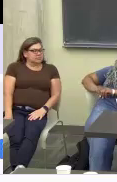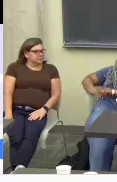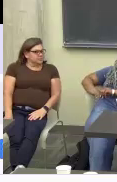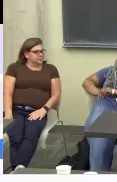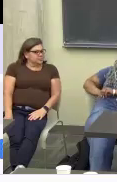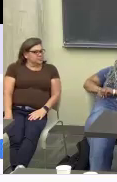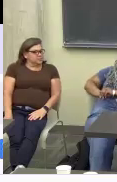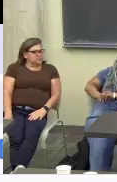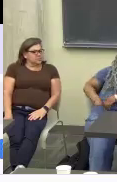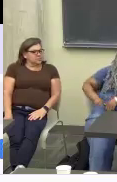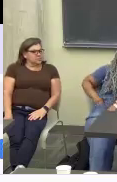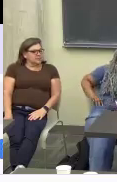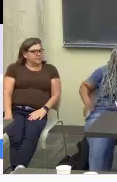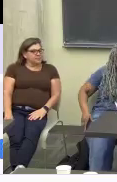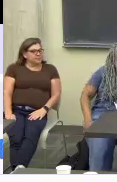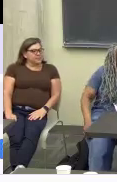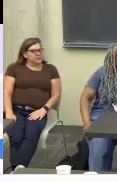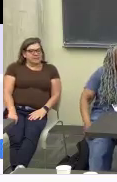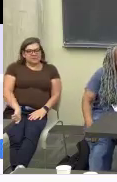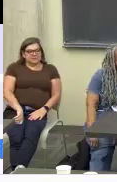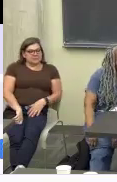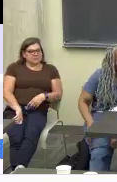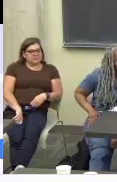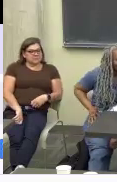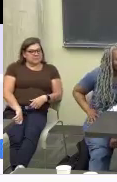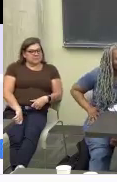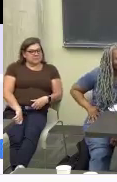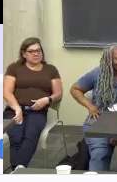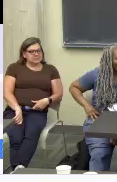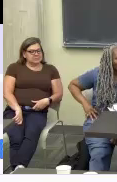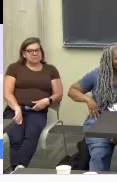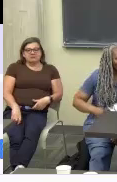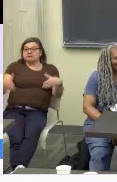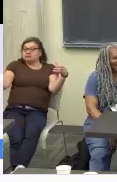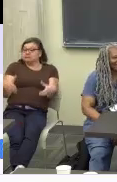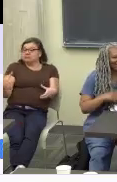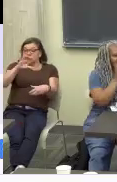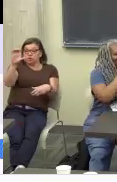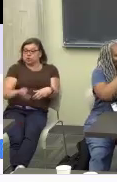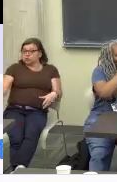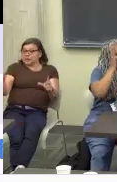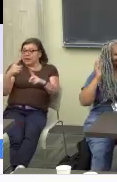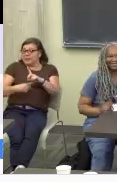can't go that long without everybody. Well, yeah, I was going to say, like,